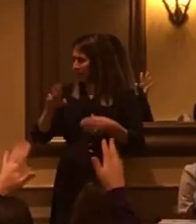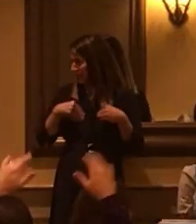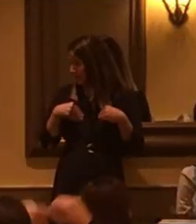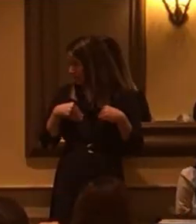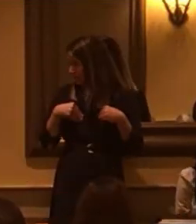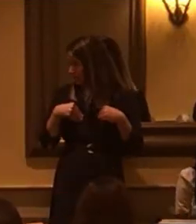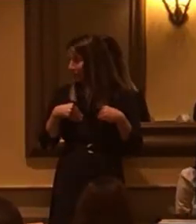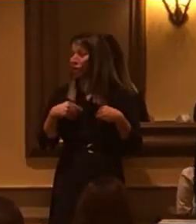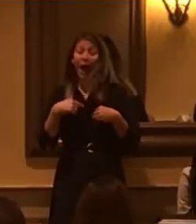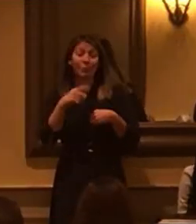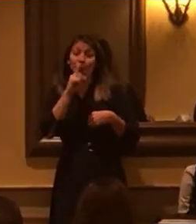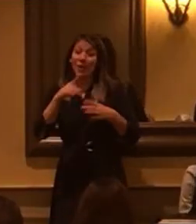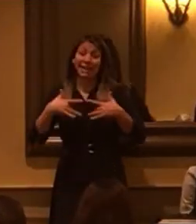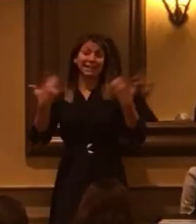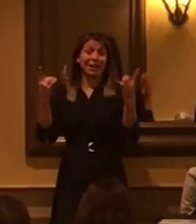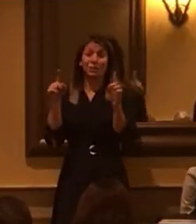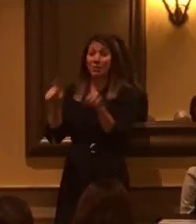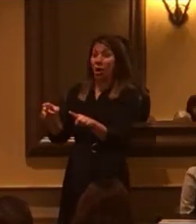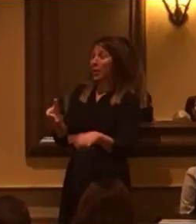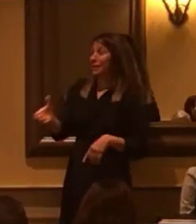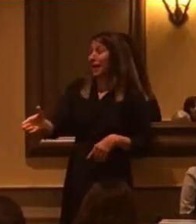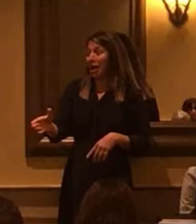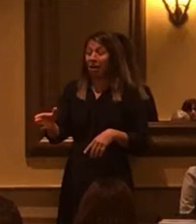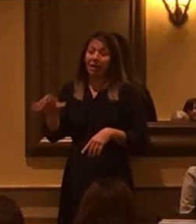I'm super excited to be going there. I'm in love with that school.